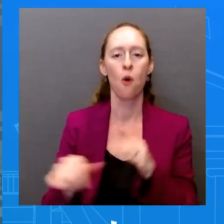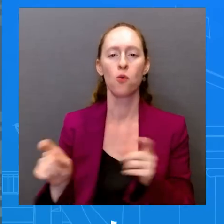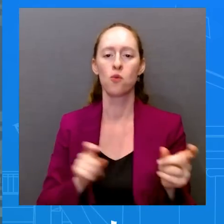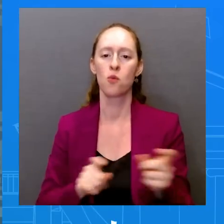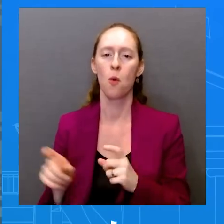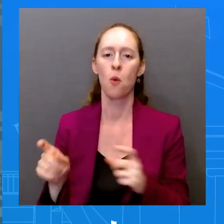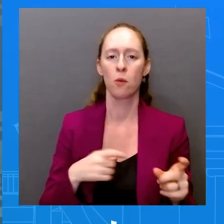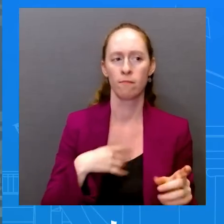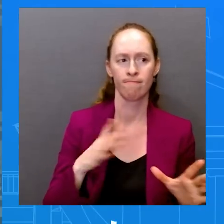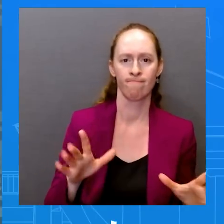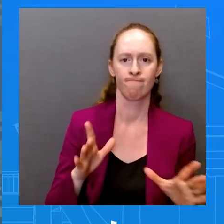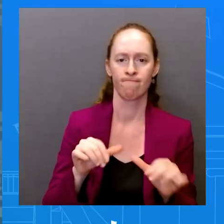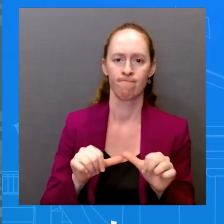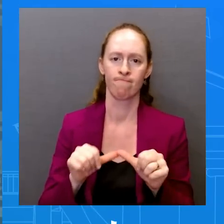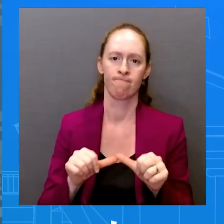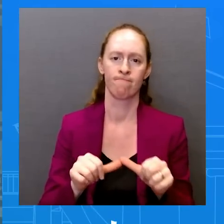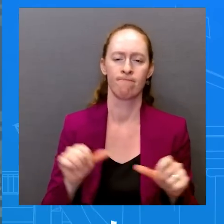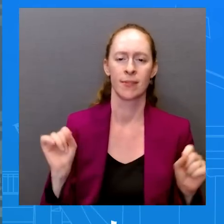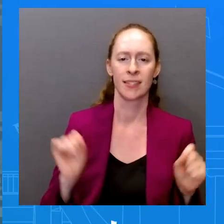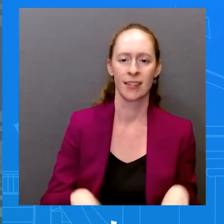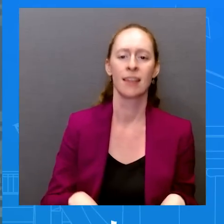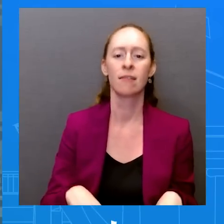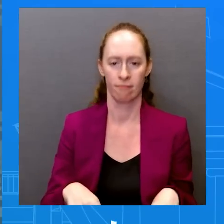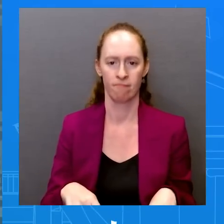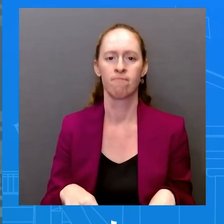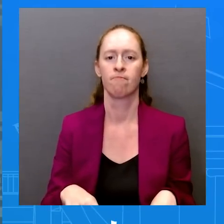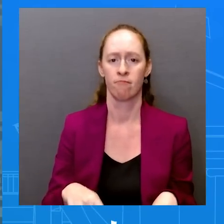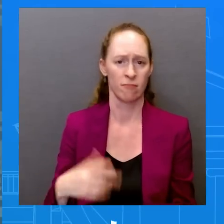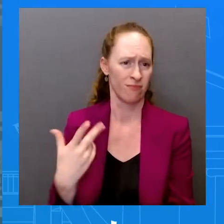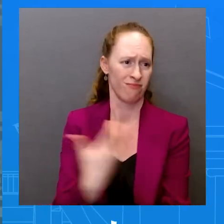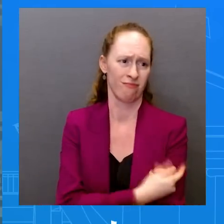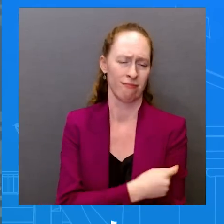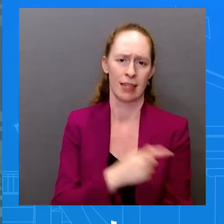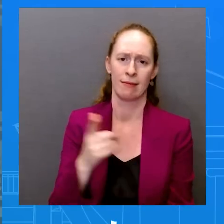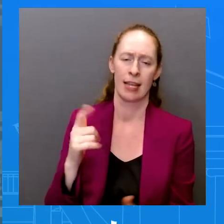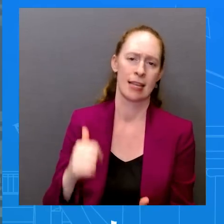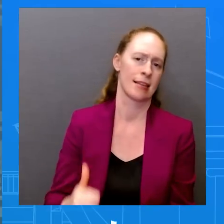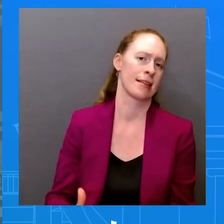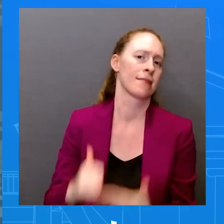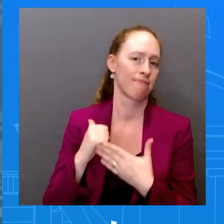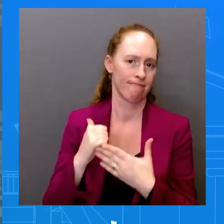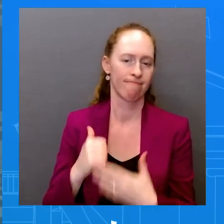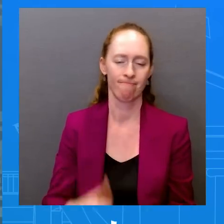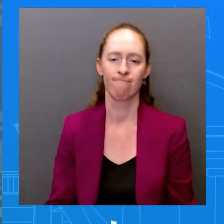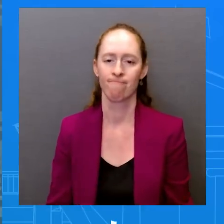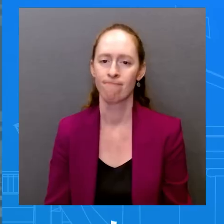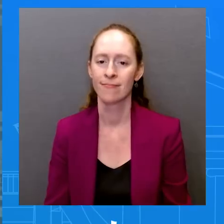And right now, if you think about it, there's more than 200 million Americans who are currently fully vaccinated.